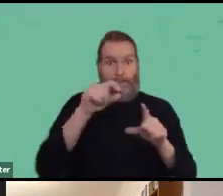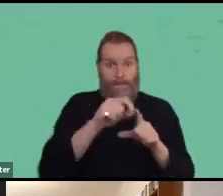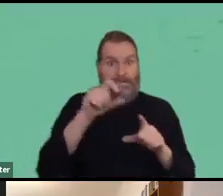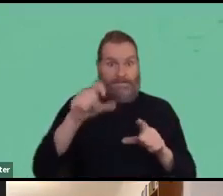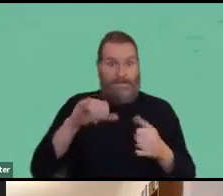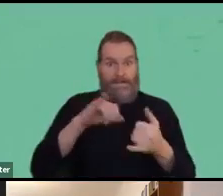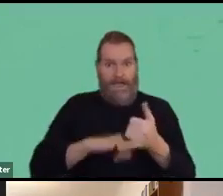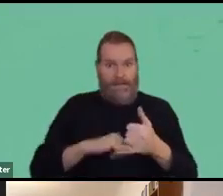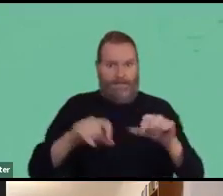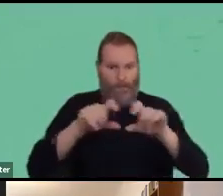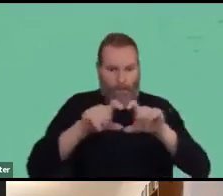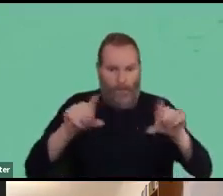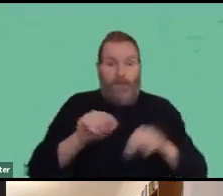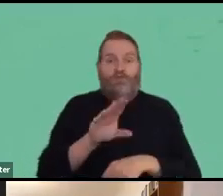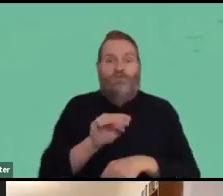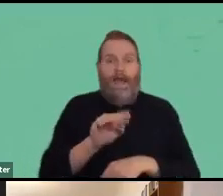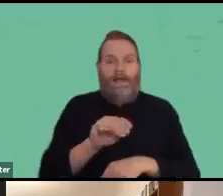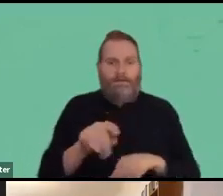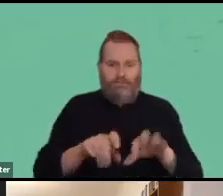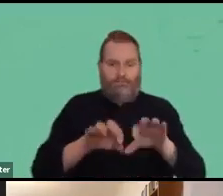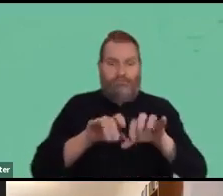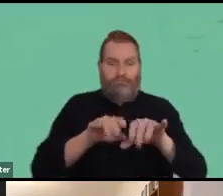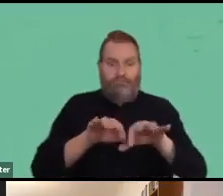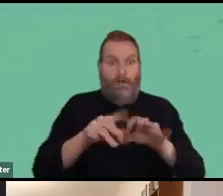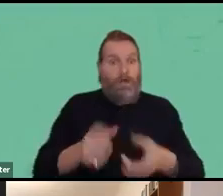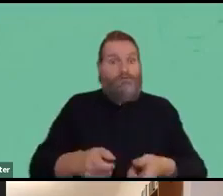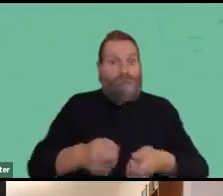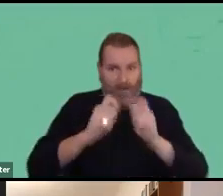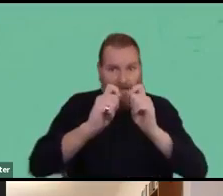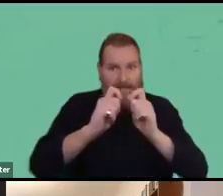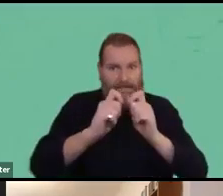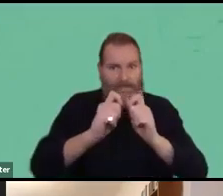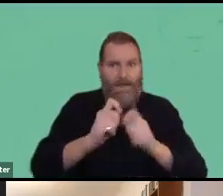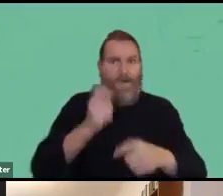if you have a question you want raising it won't get to me any quicker sending it to me personally